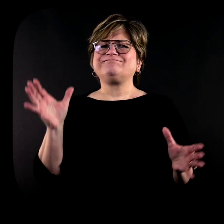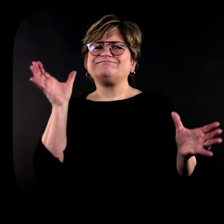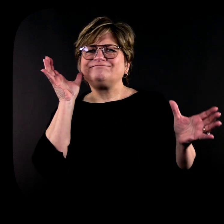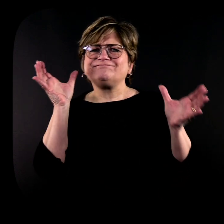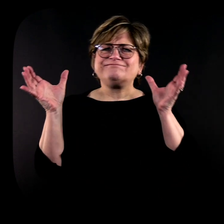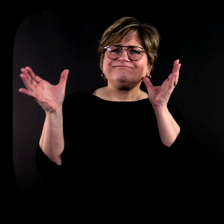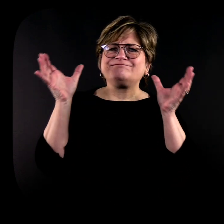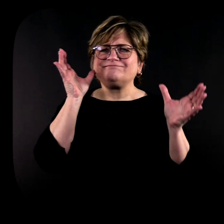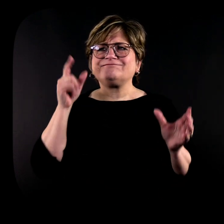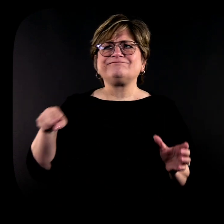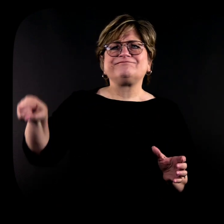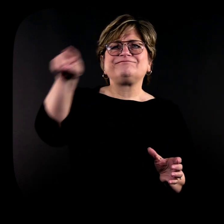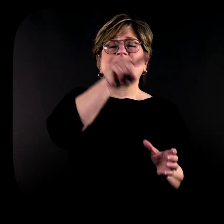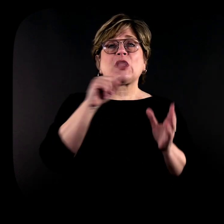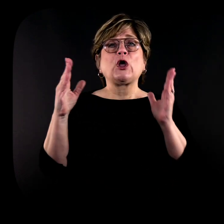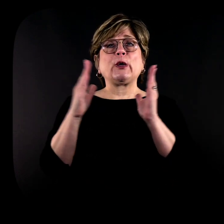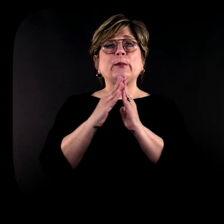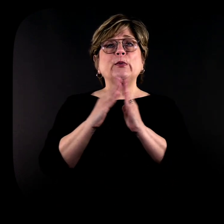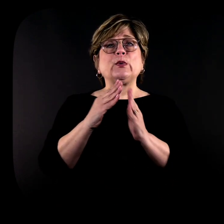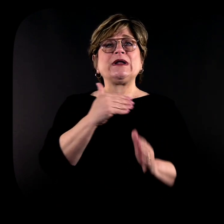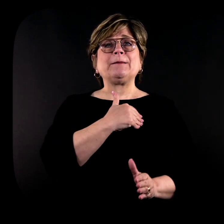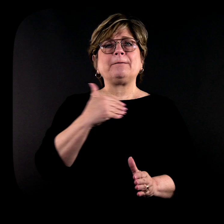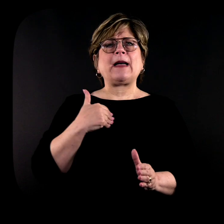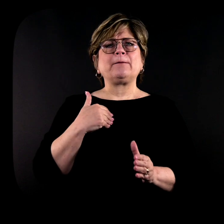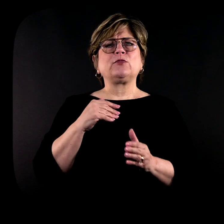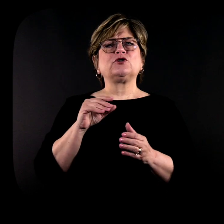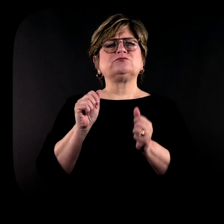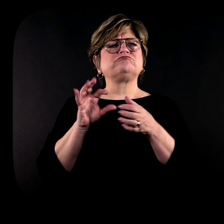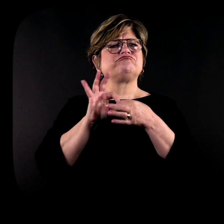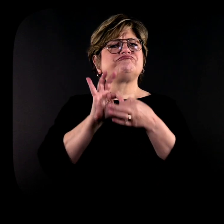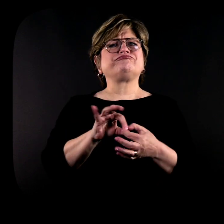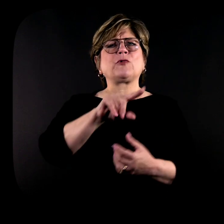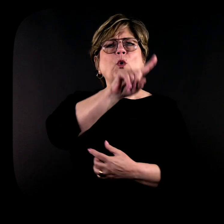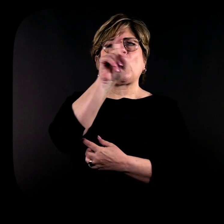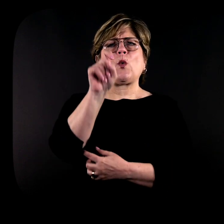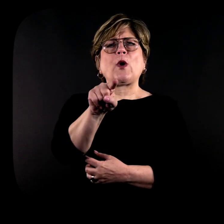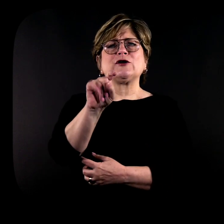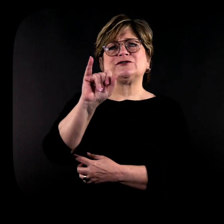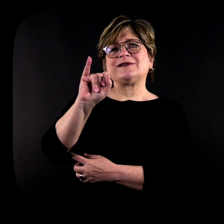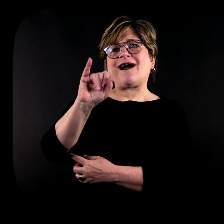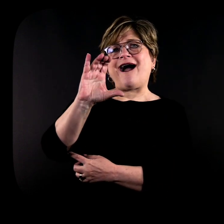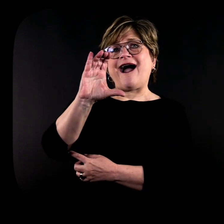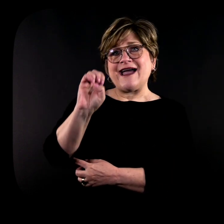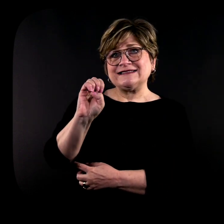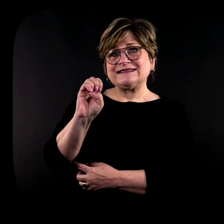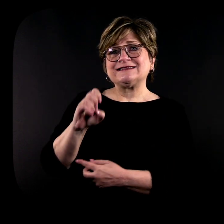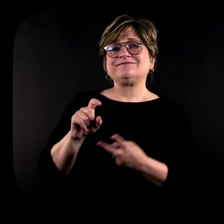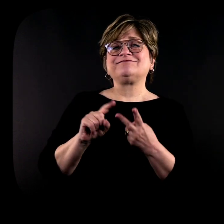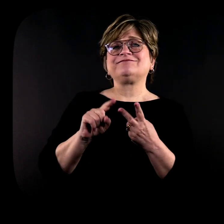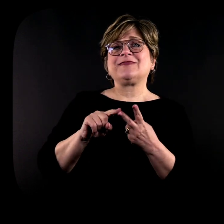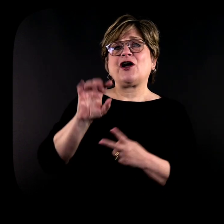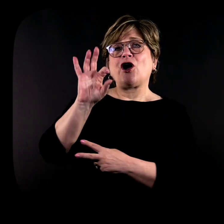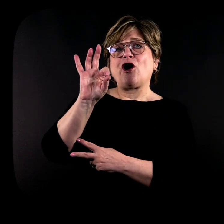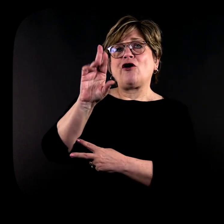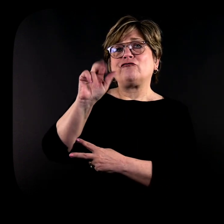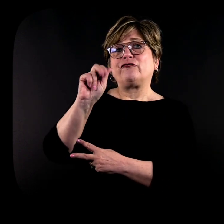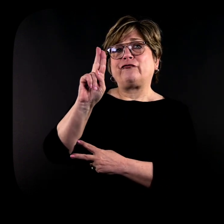We have been hearing from community members with questions about ICE,